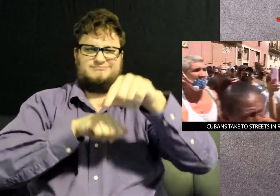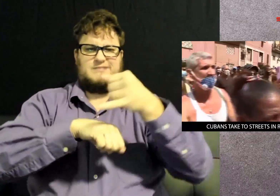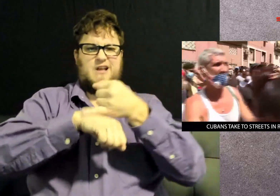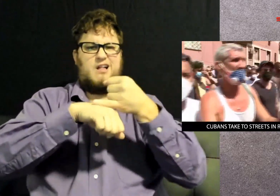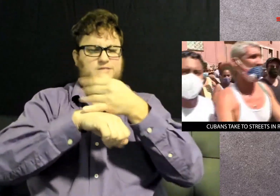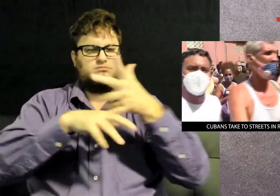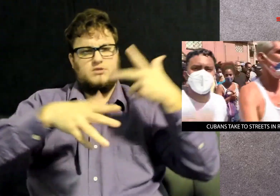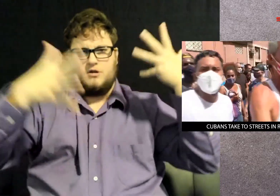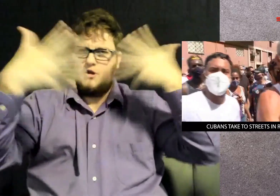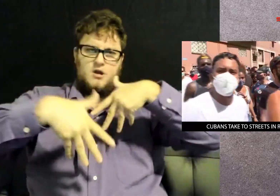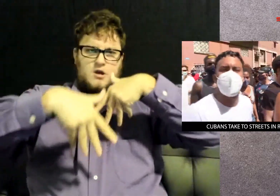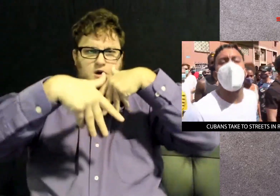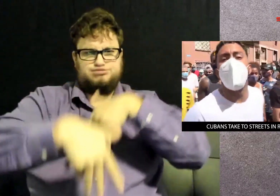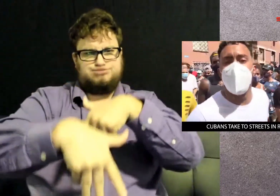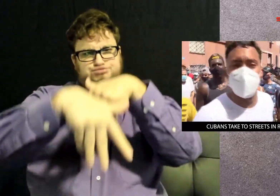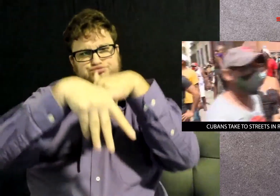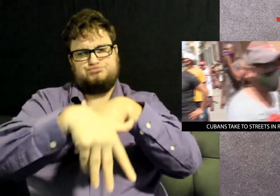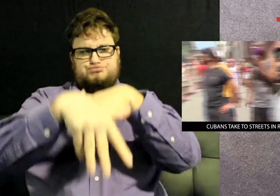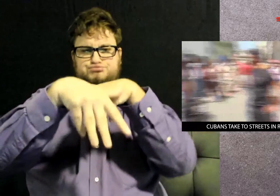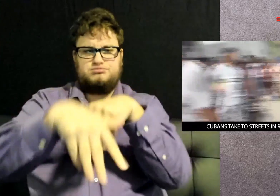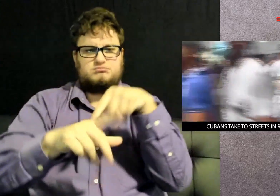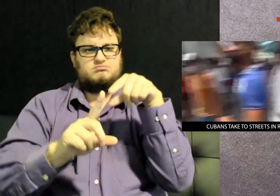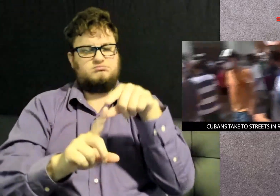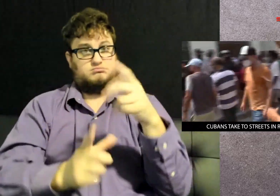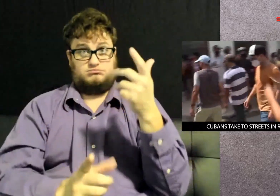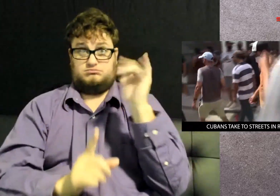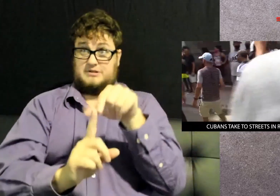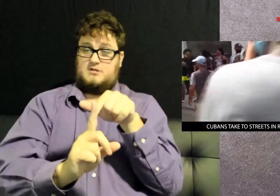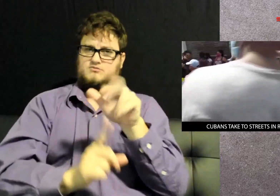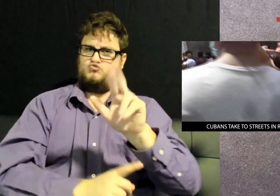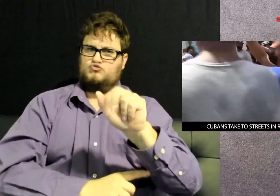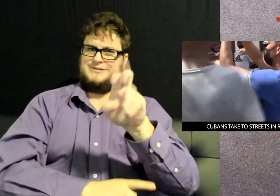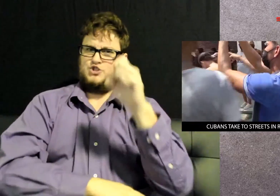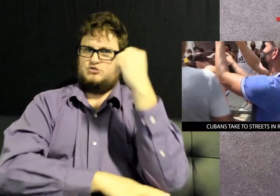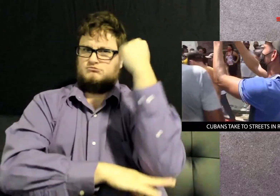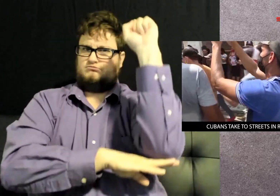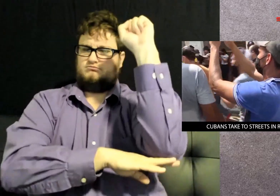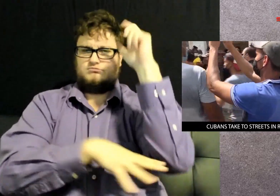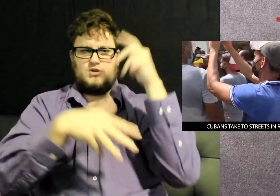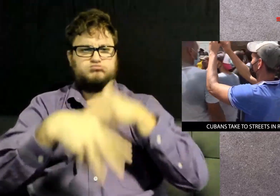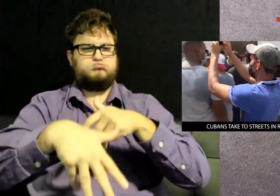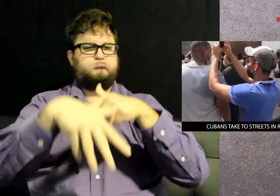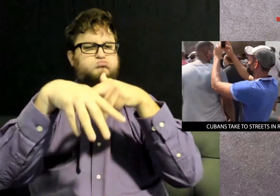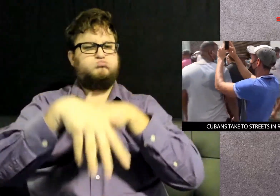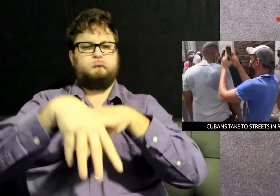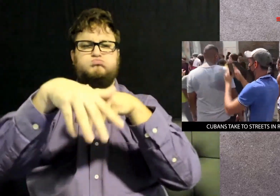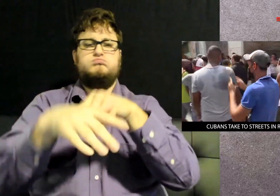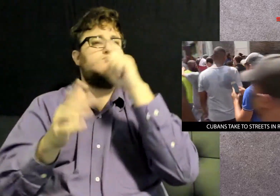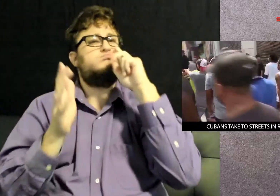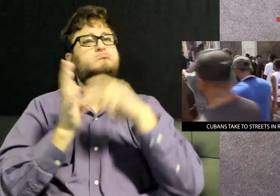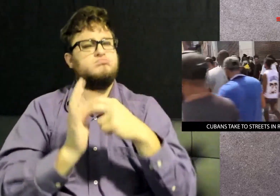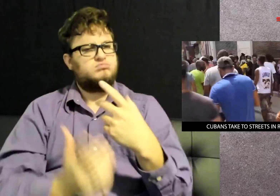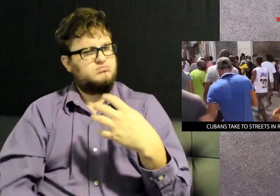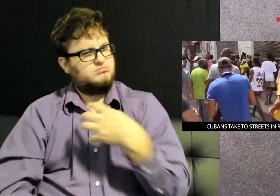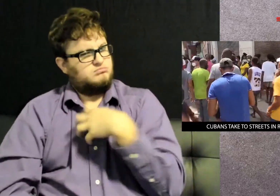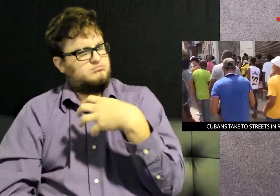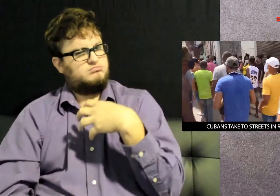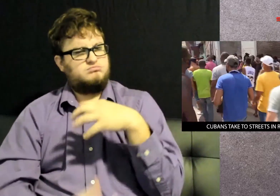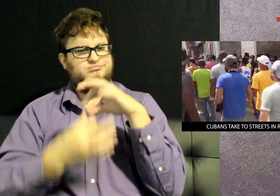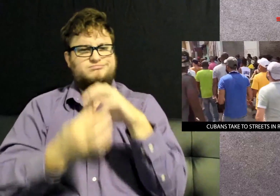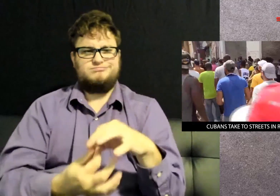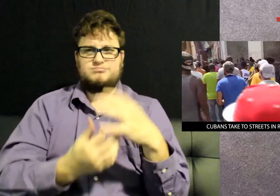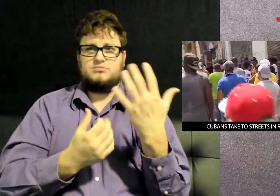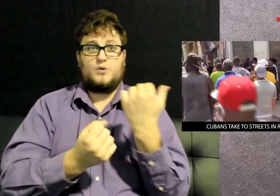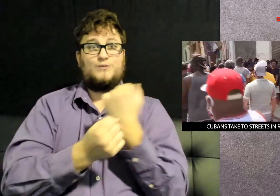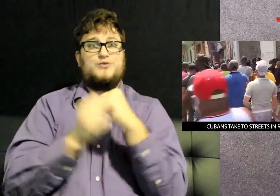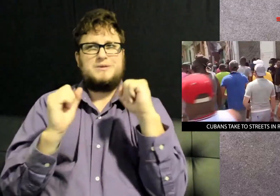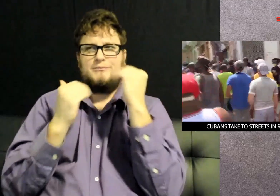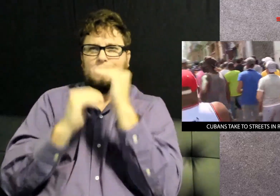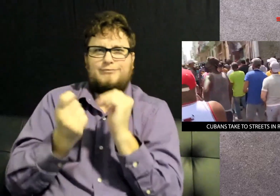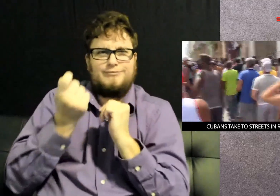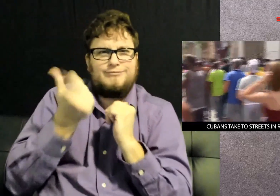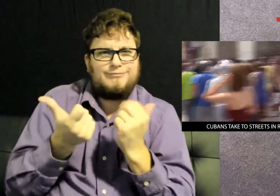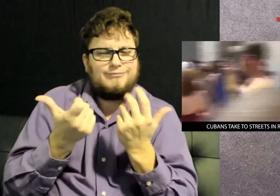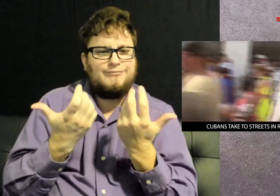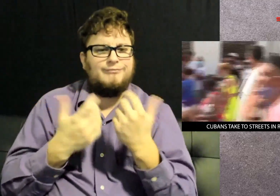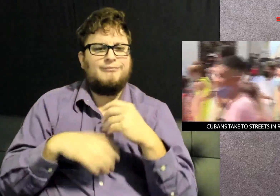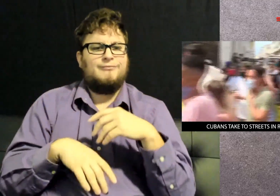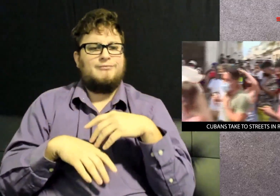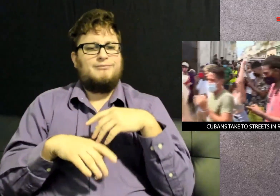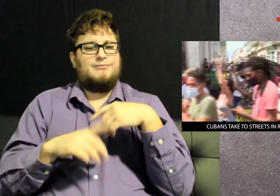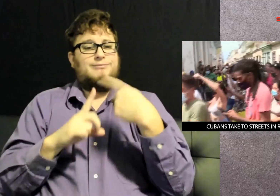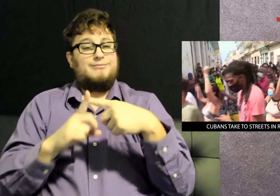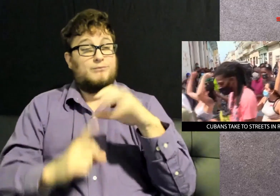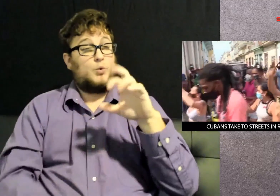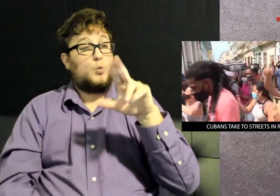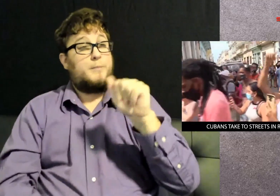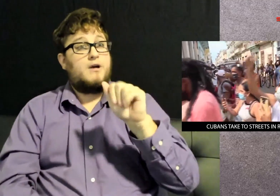thousands of Cubans in cities across the island took to the streets in rare protests on Sunday